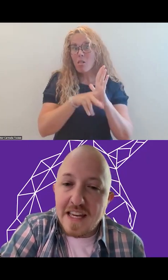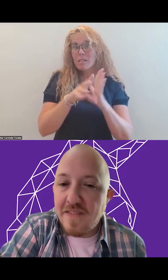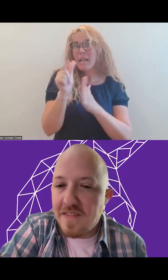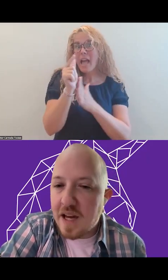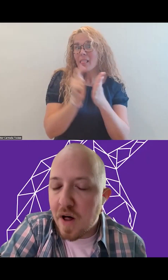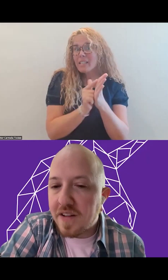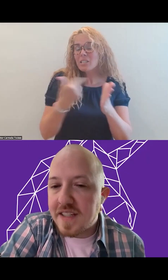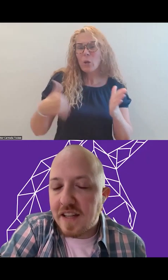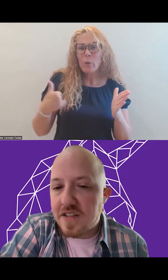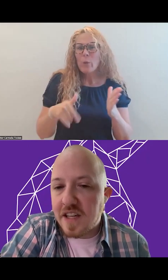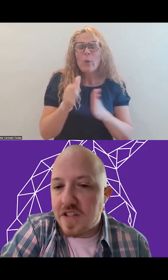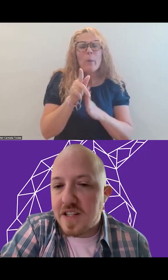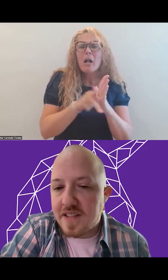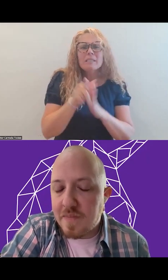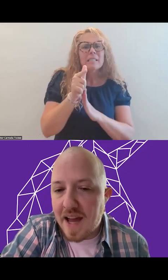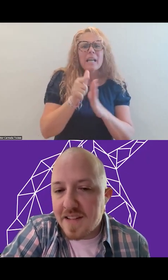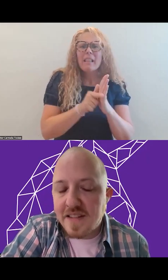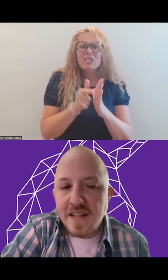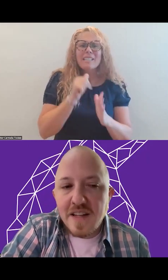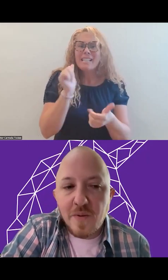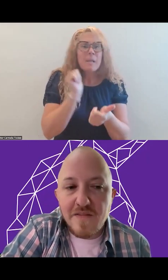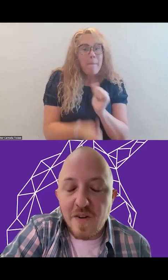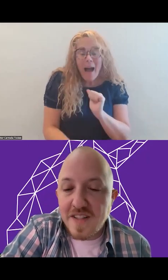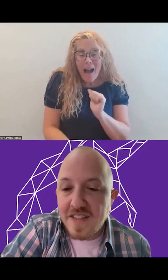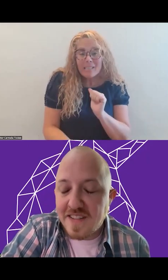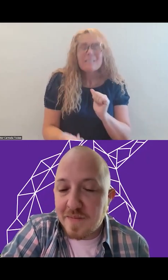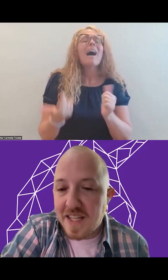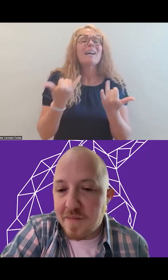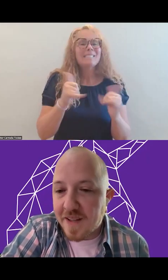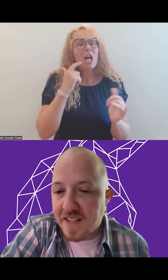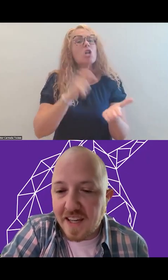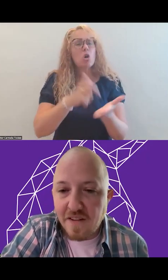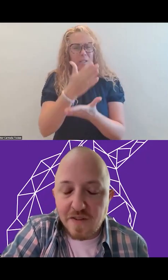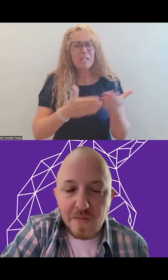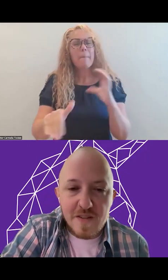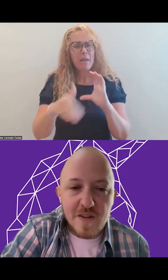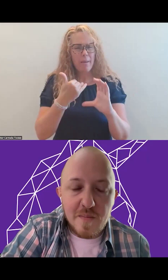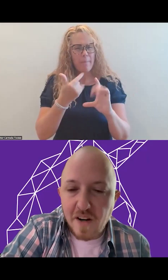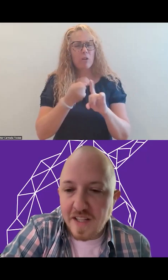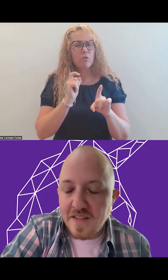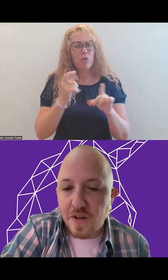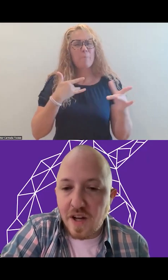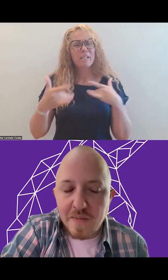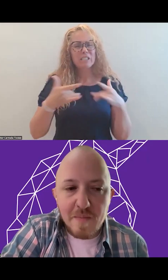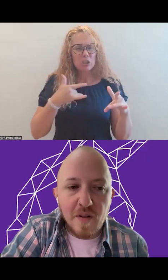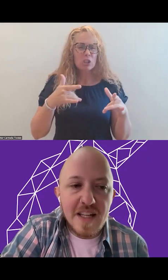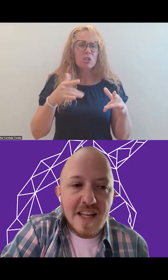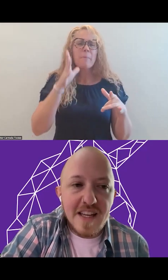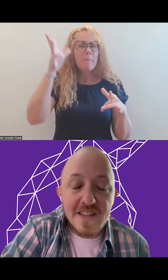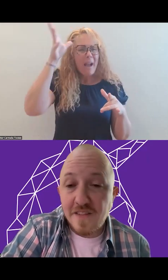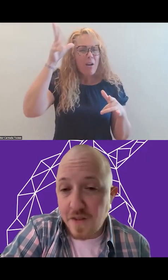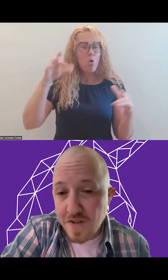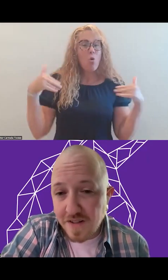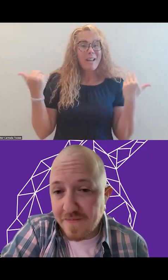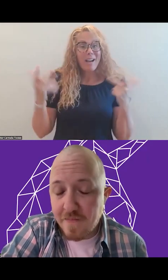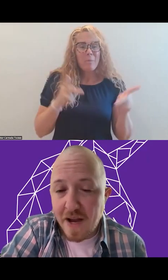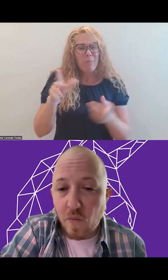EVEN IF IT DOES NOT PASS. . I GET A LOT OF EMAILS ABOUT WHAT